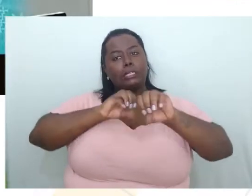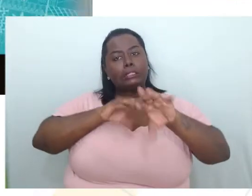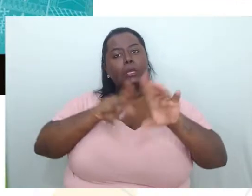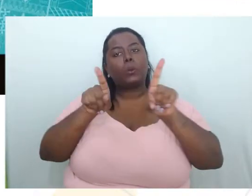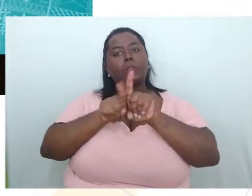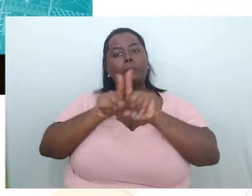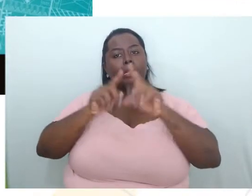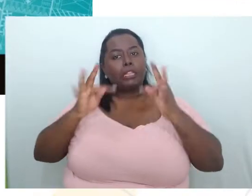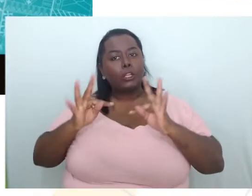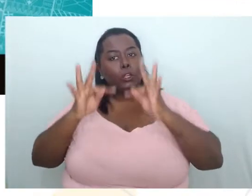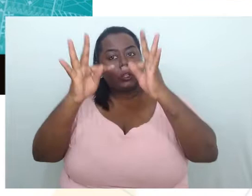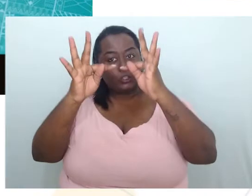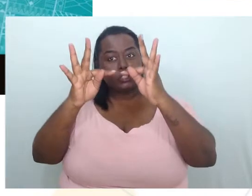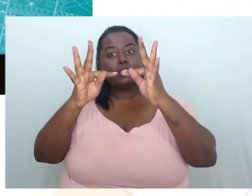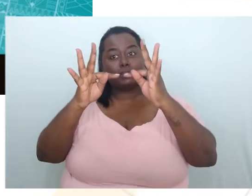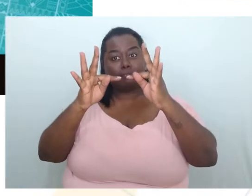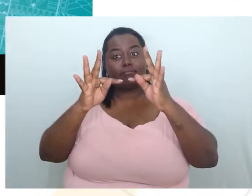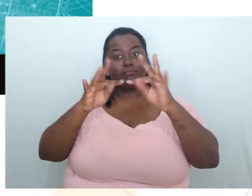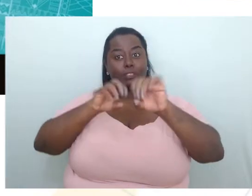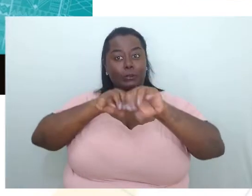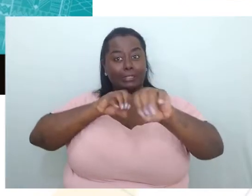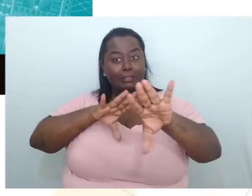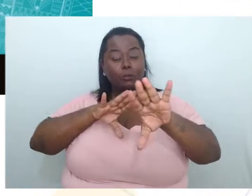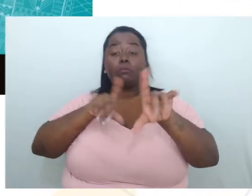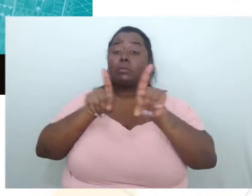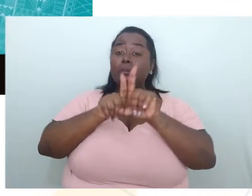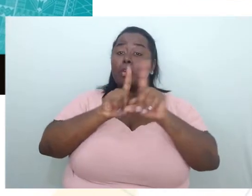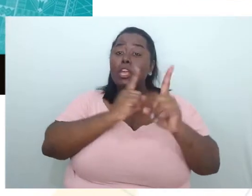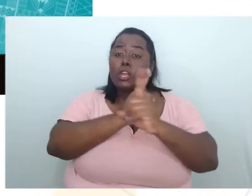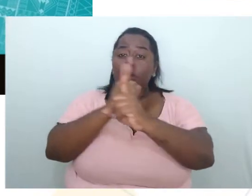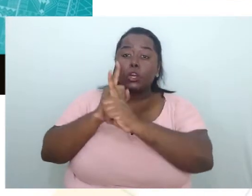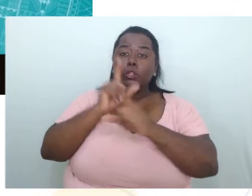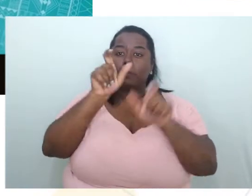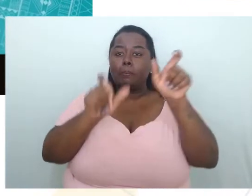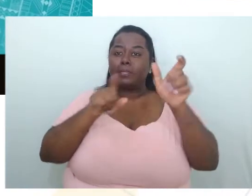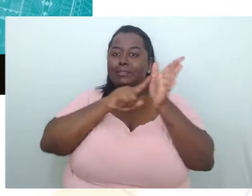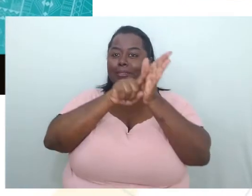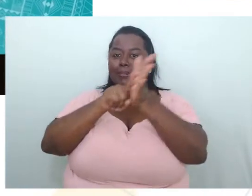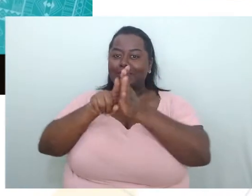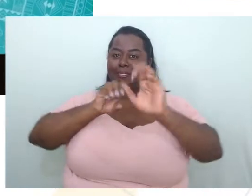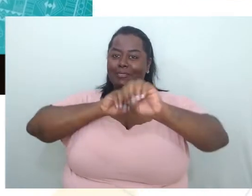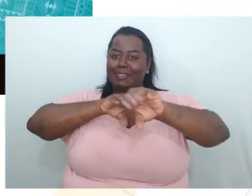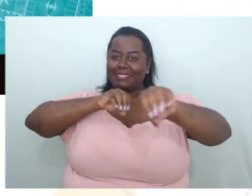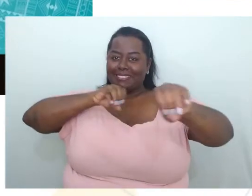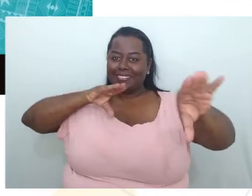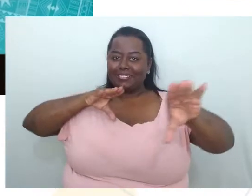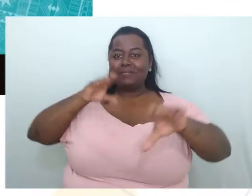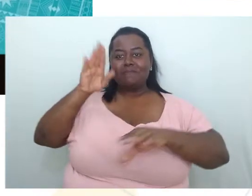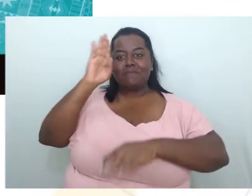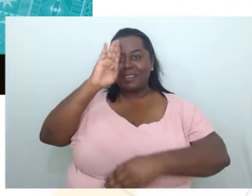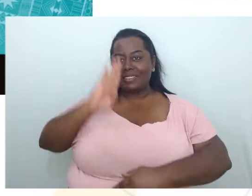of researchers in distance education in Brazil on the 24th and the 28th of August,